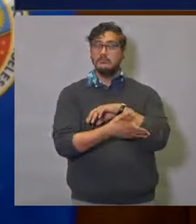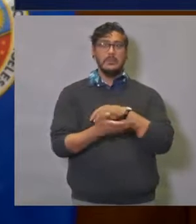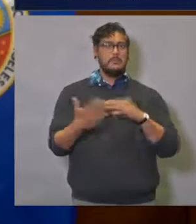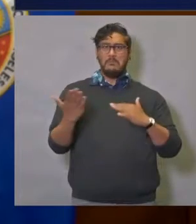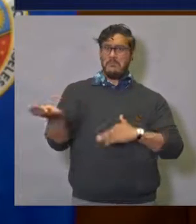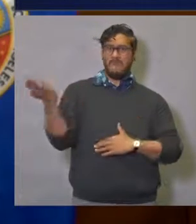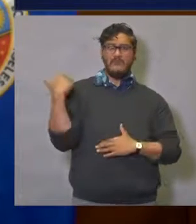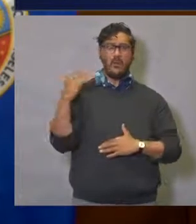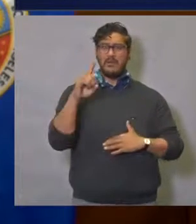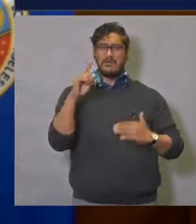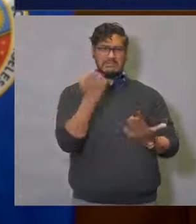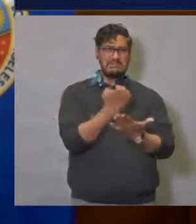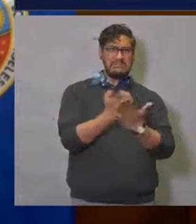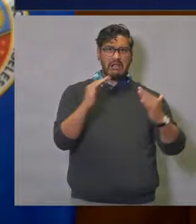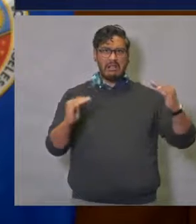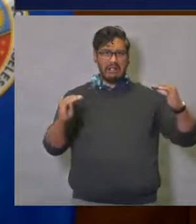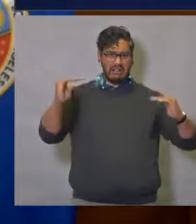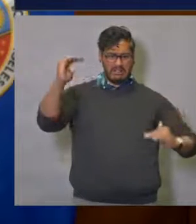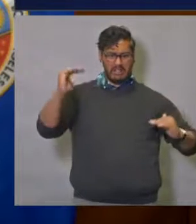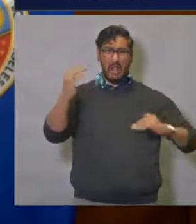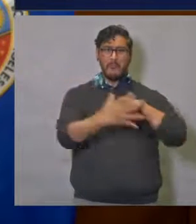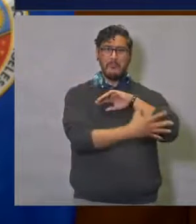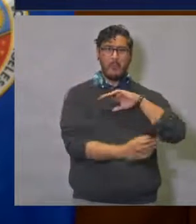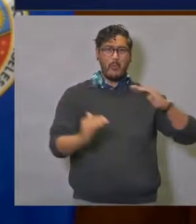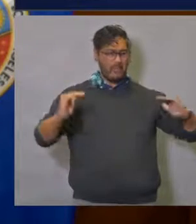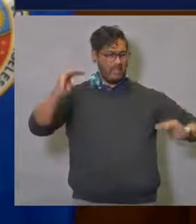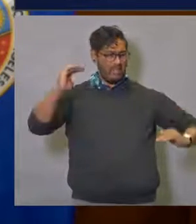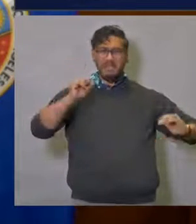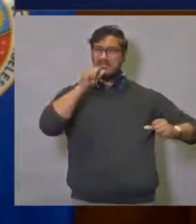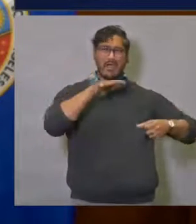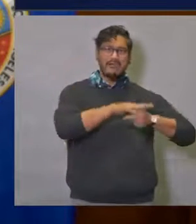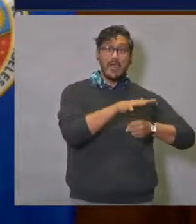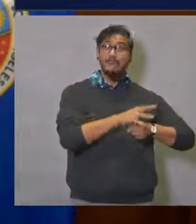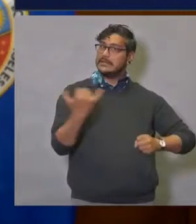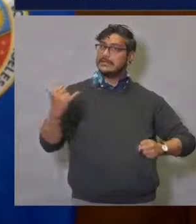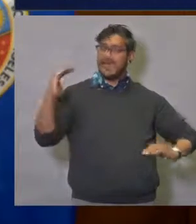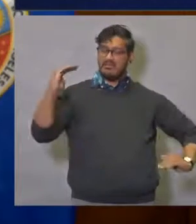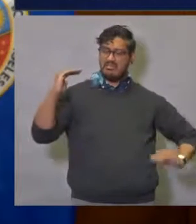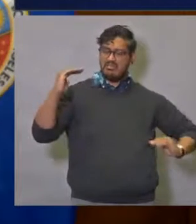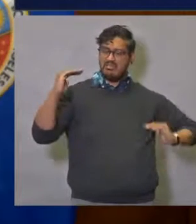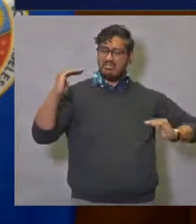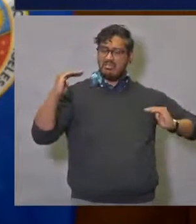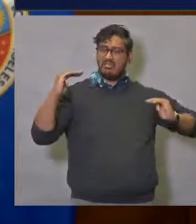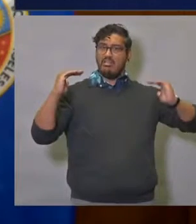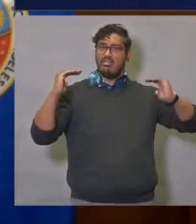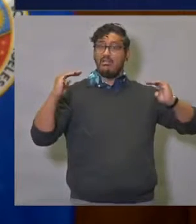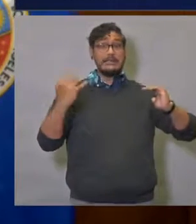COUNTY IS BEGINNING TO CLOSE THOSE EQUITY GAPS THAT HAVE HURT